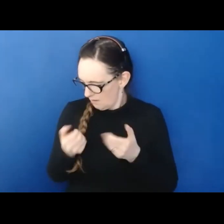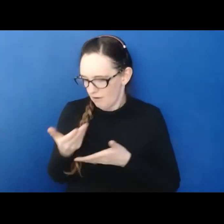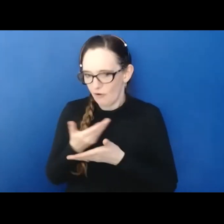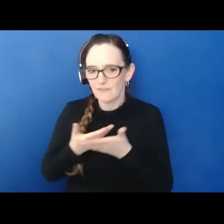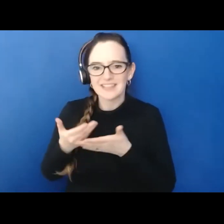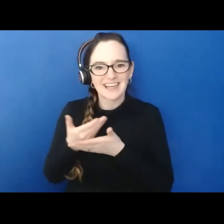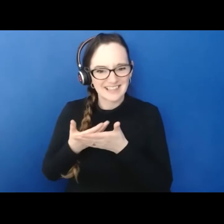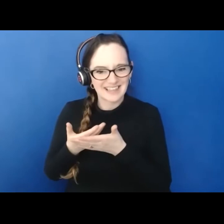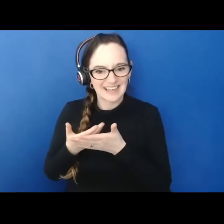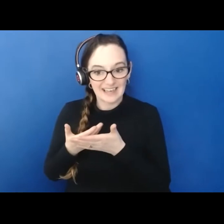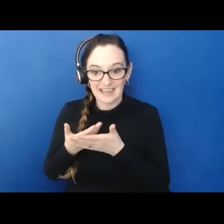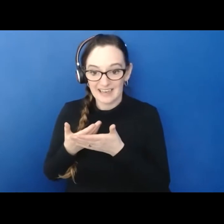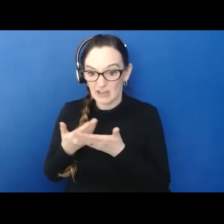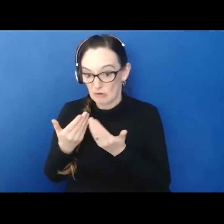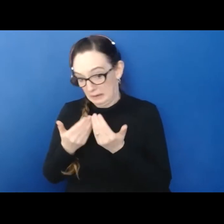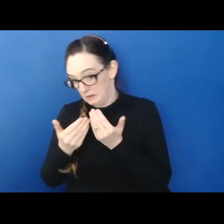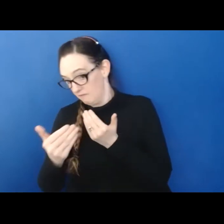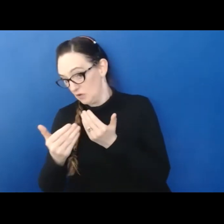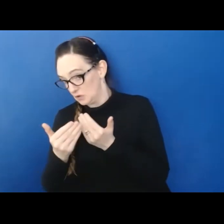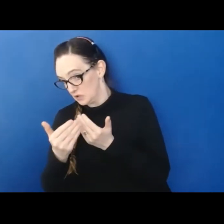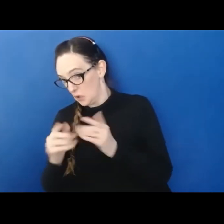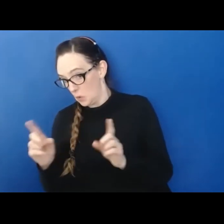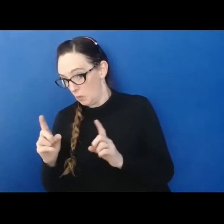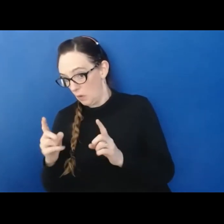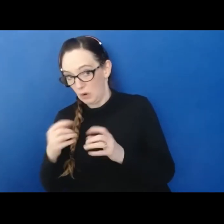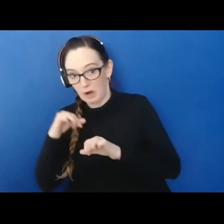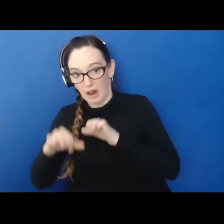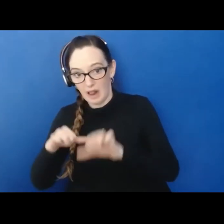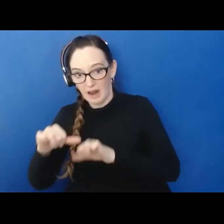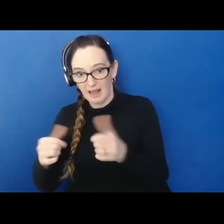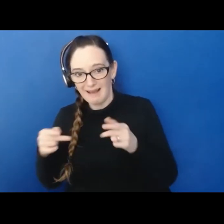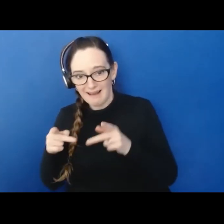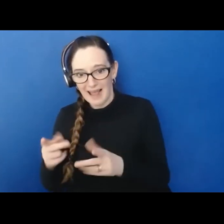we didn't know what to do or how to do it. We just wanted to support people.